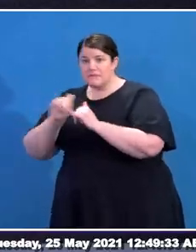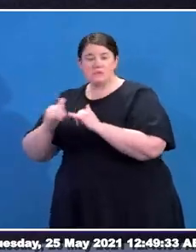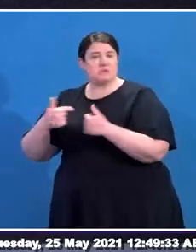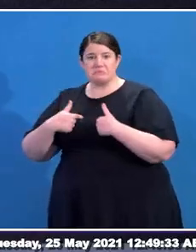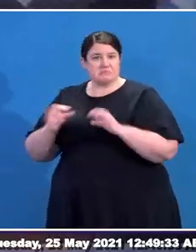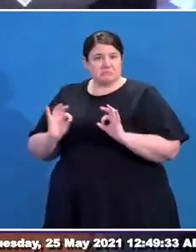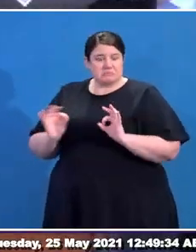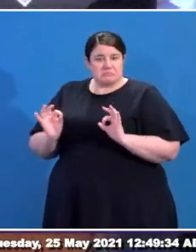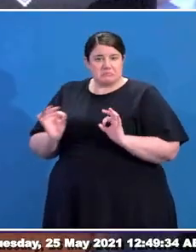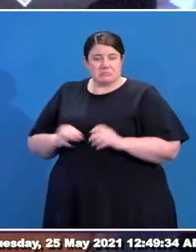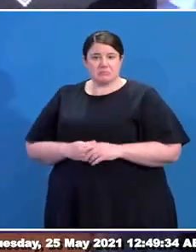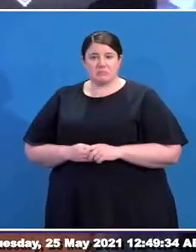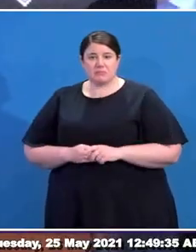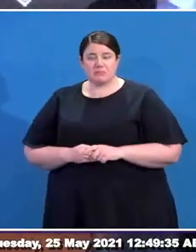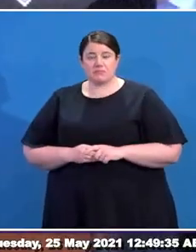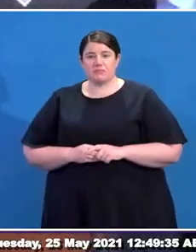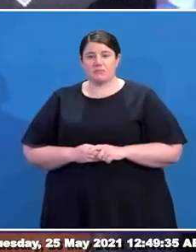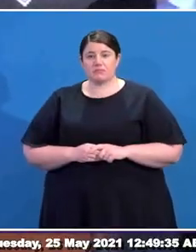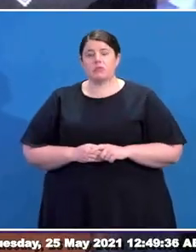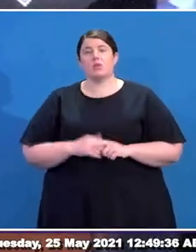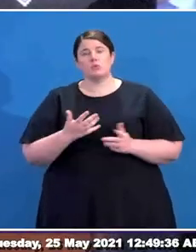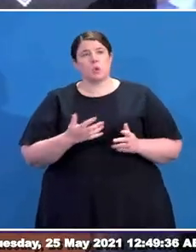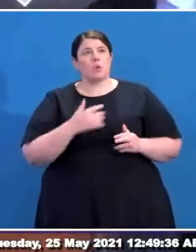Now, around this period of time, so if we take around the last couple